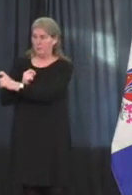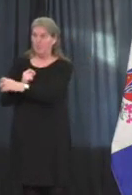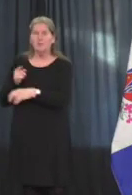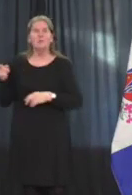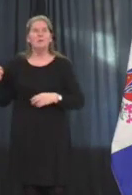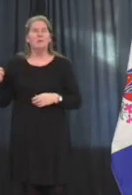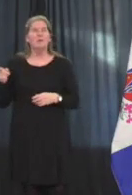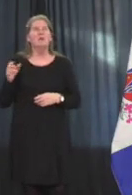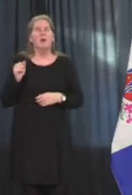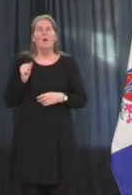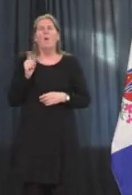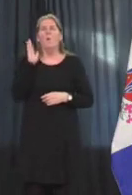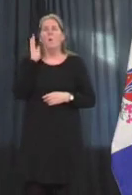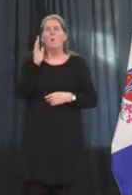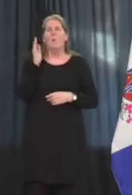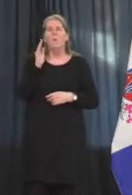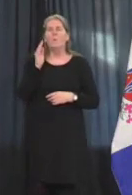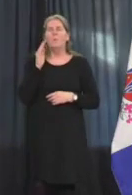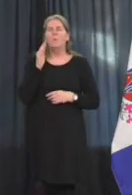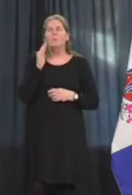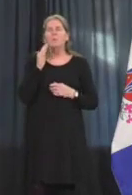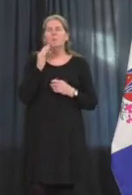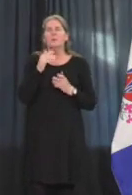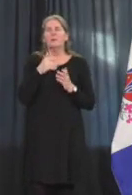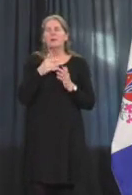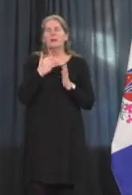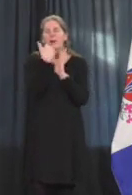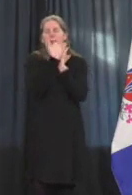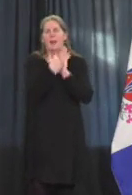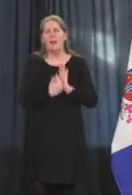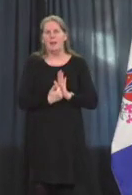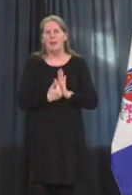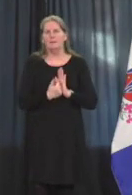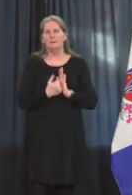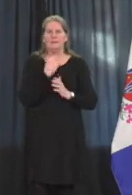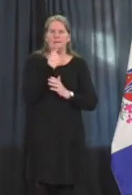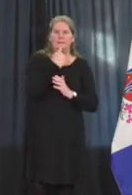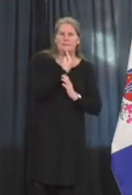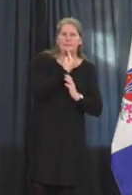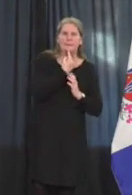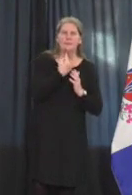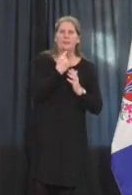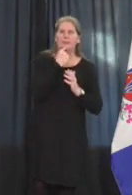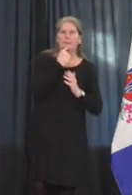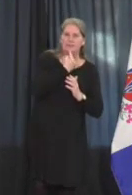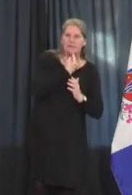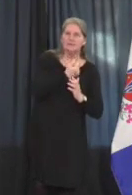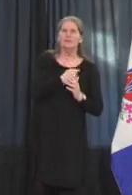SO WE WILL BE PUBLISHING THE DIRECTION AND GUIDELINES FOR DELIVERY OF CRITICAL, ESSENTIAL AND OTHER SERVICES IN RESPONSE